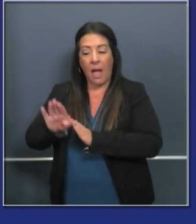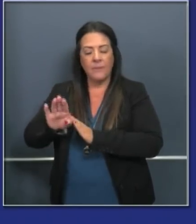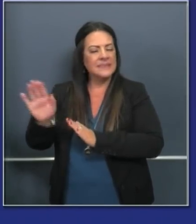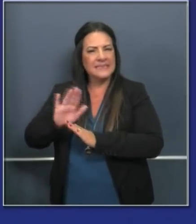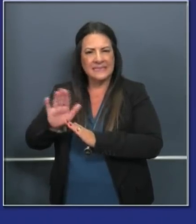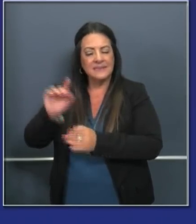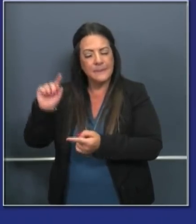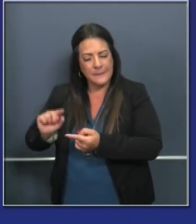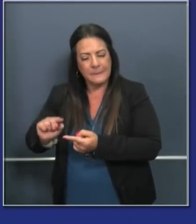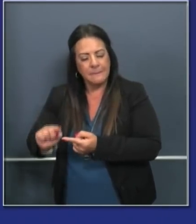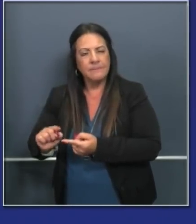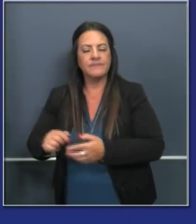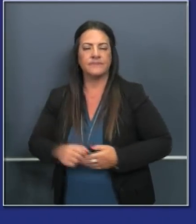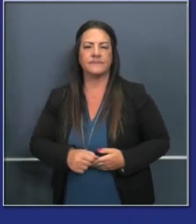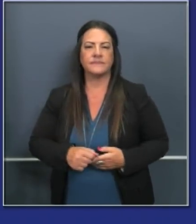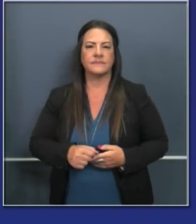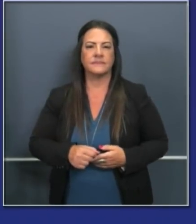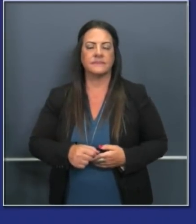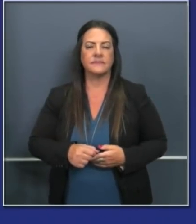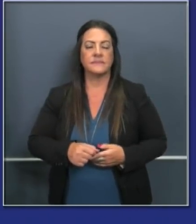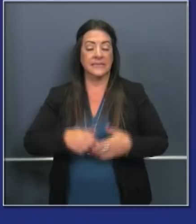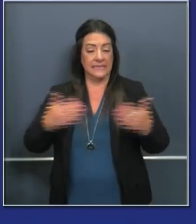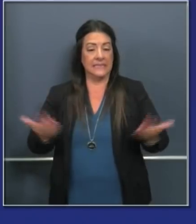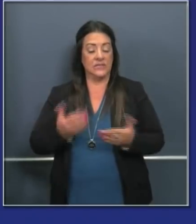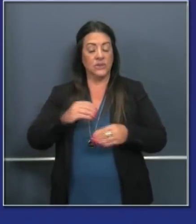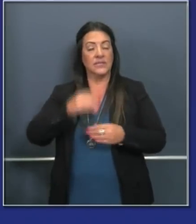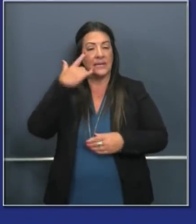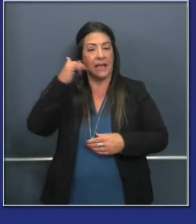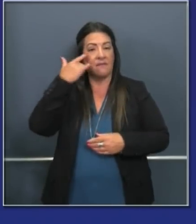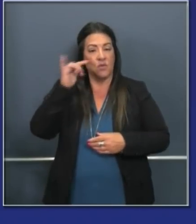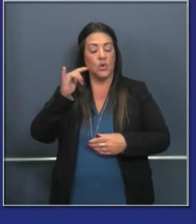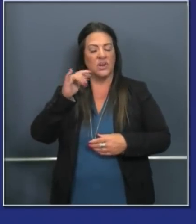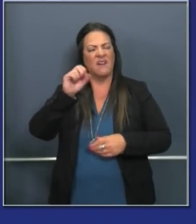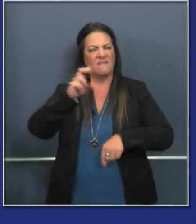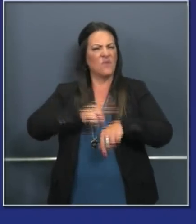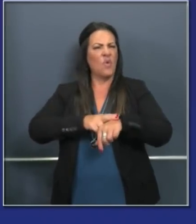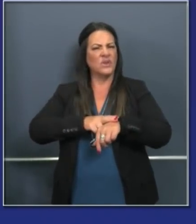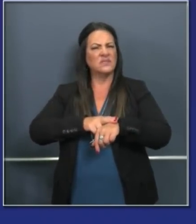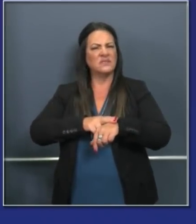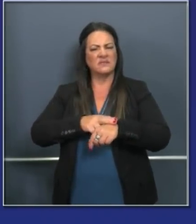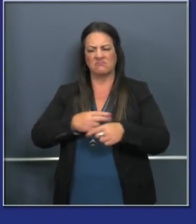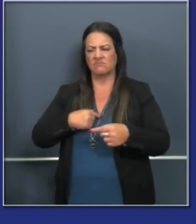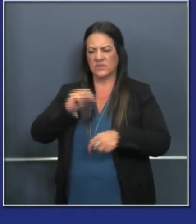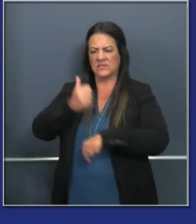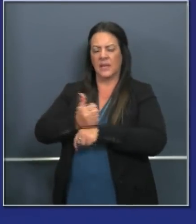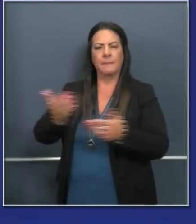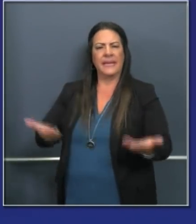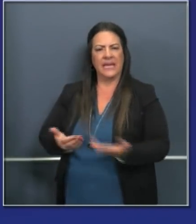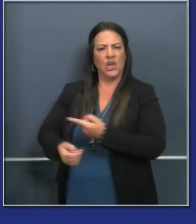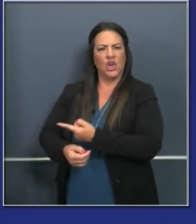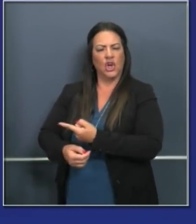WHAT WE WANT TO REALLY WORK HARD TO AVOID AND HAVING THIS